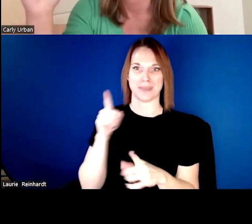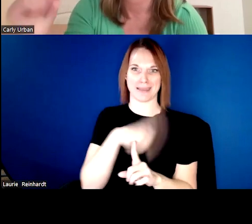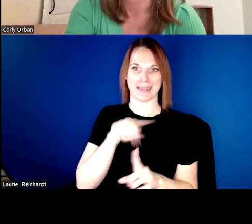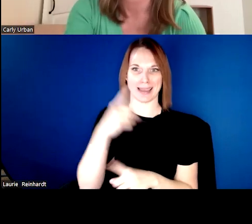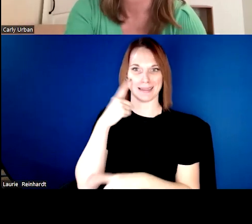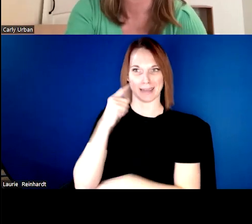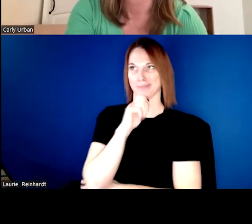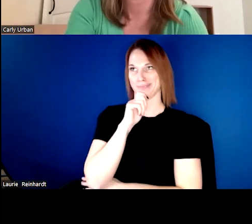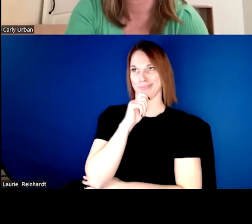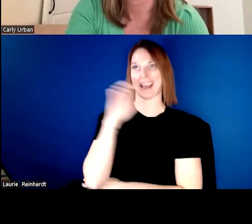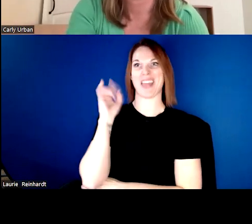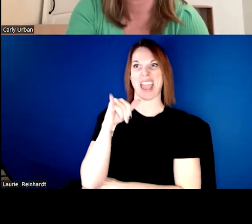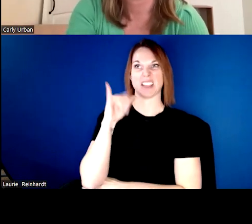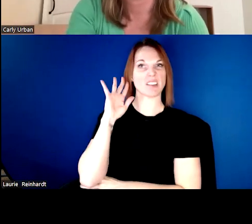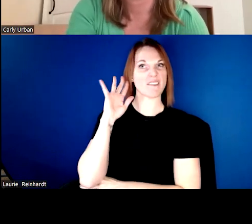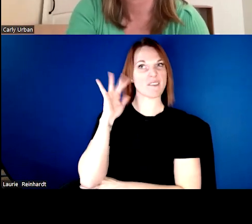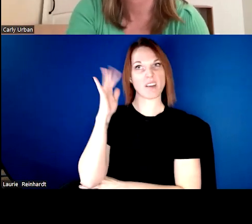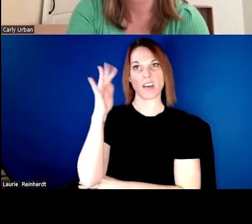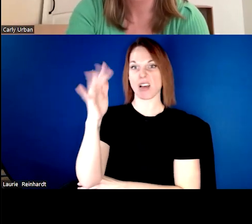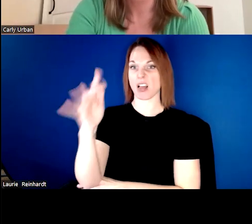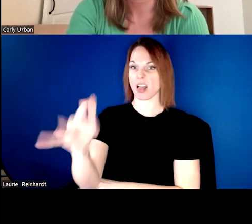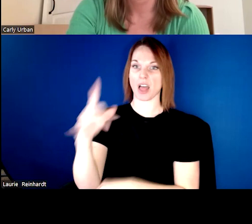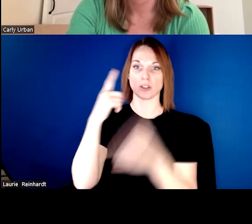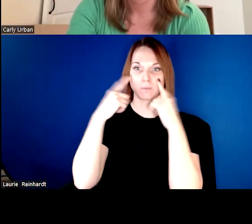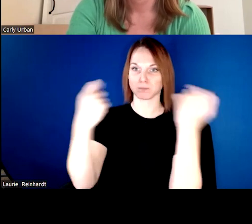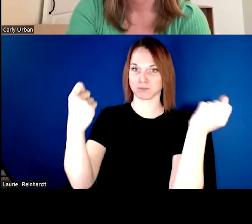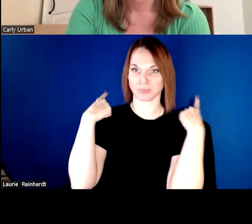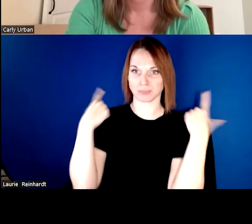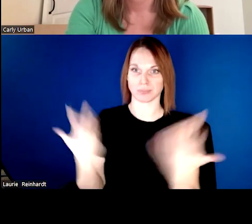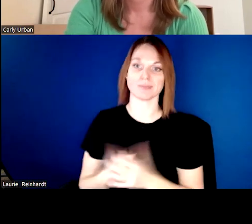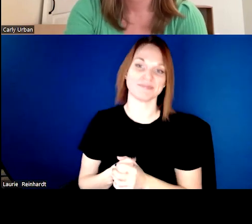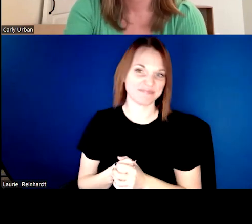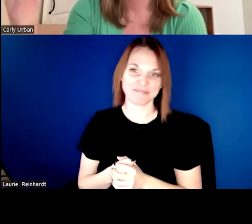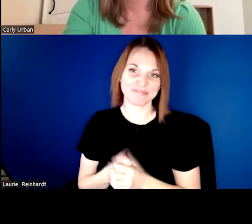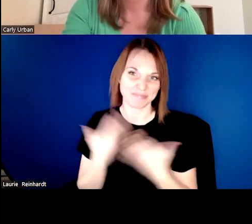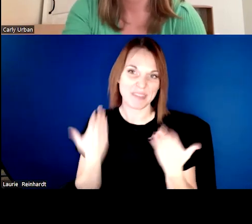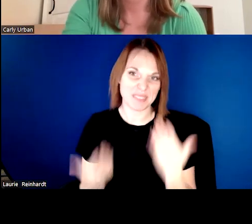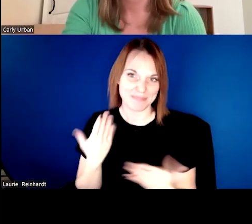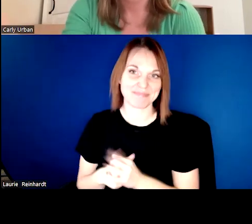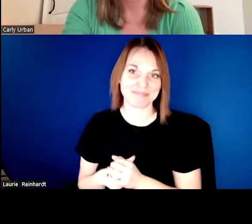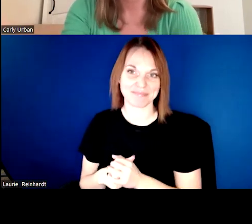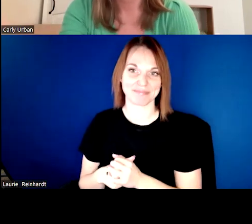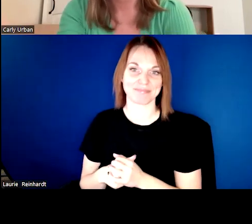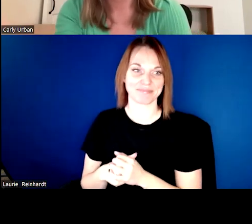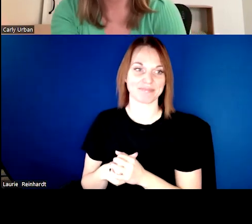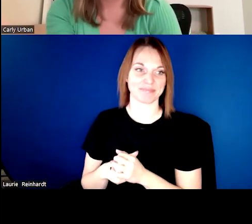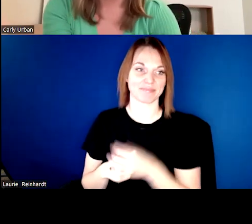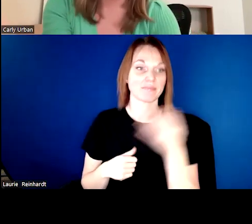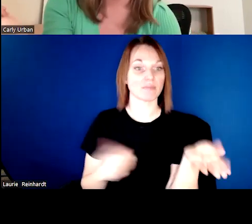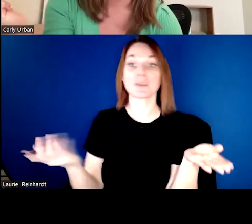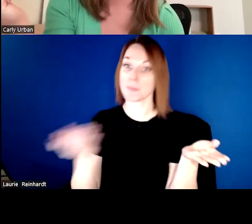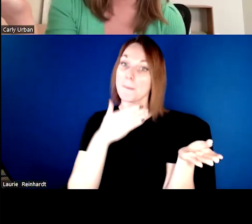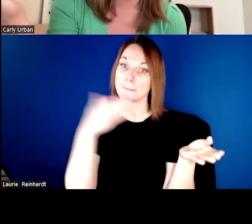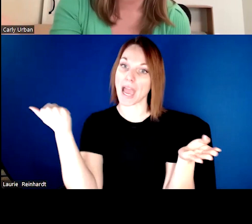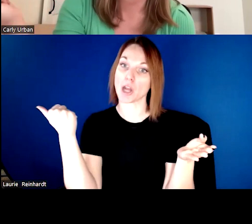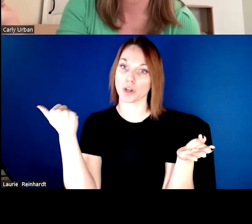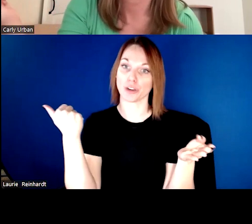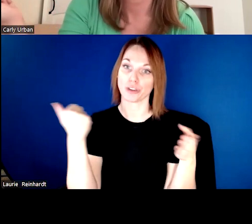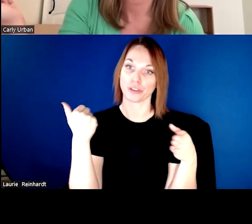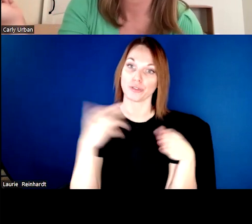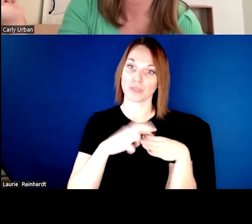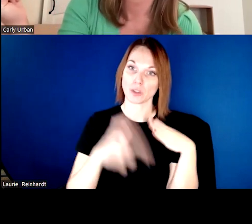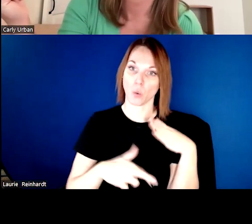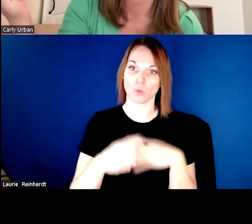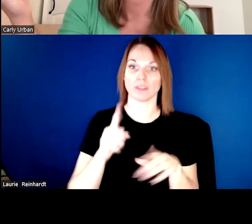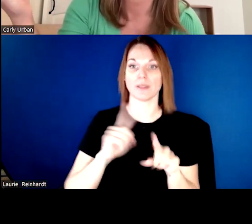they tune that part out. This is probably a better outcome, but financial education doesn't